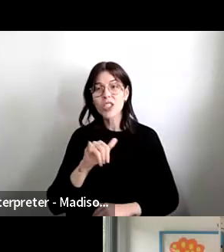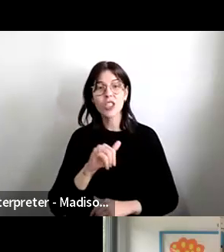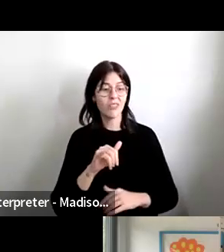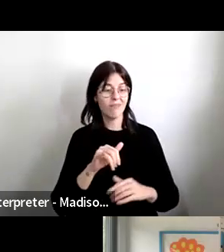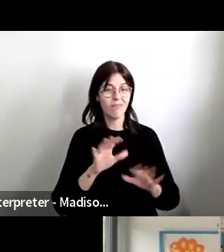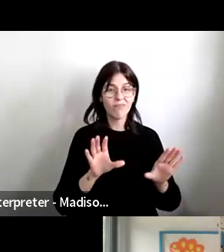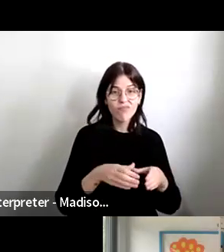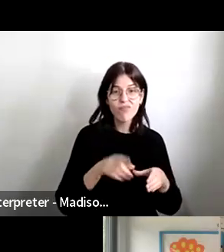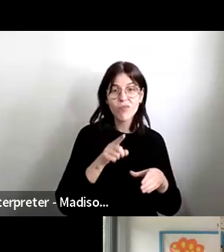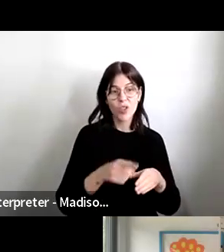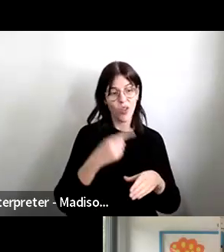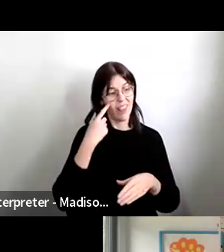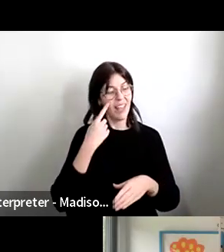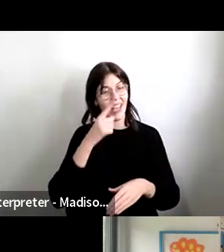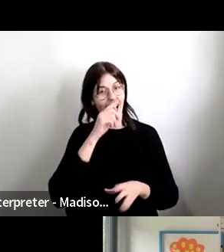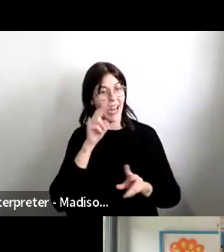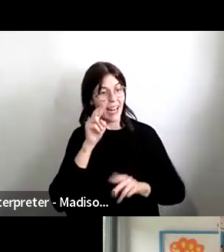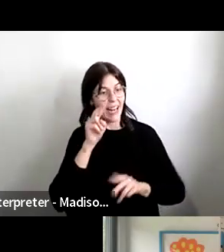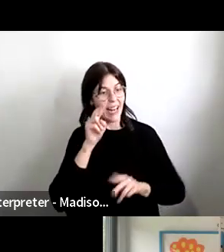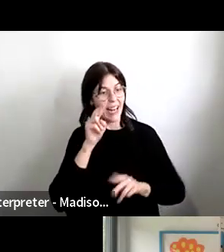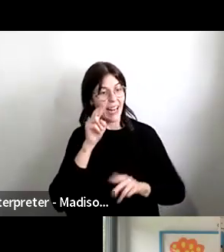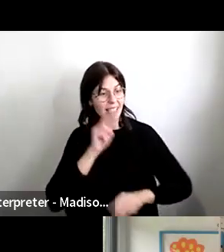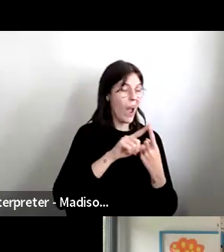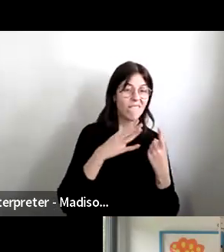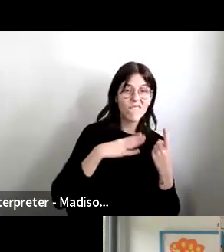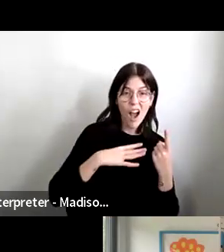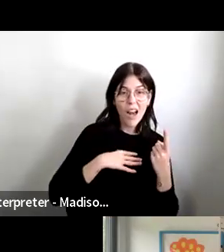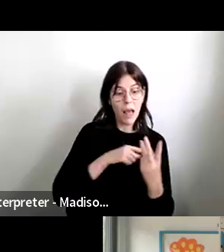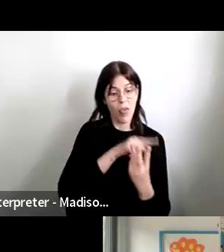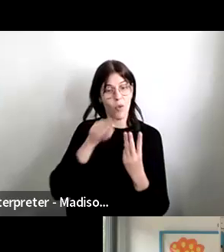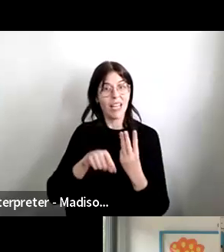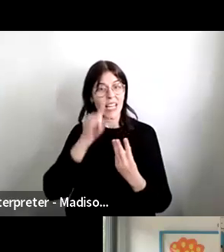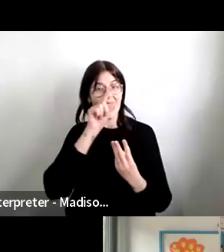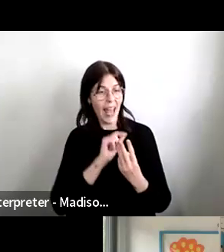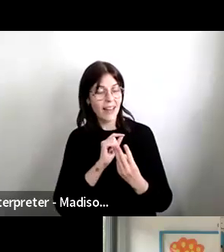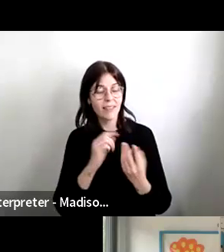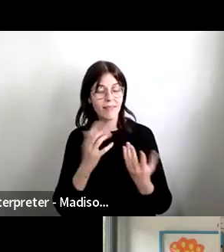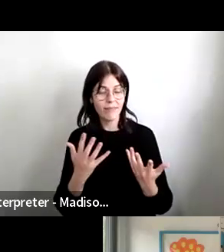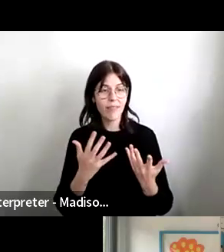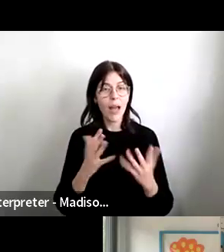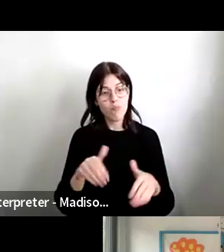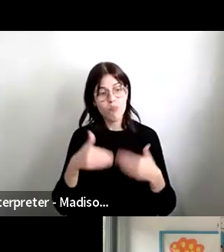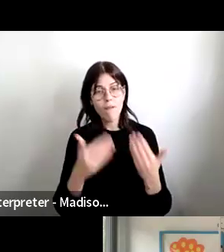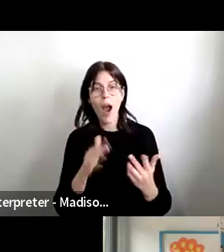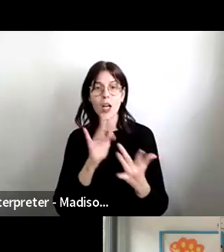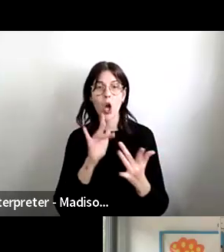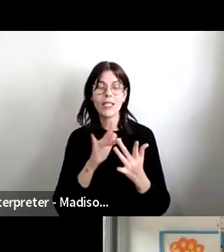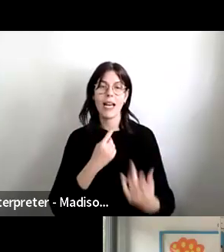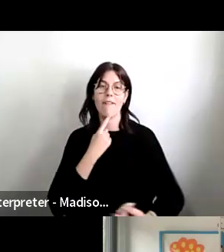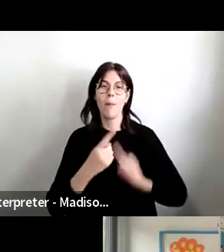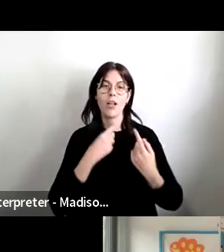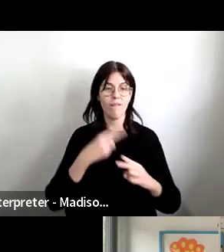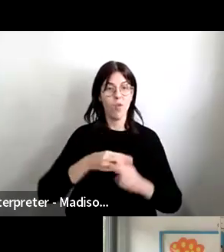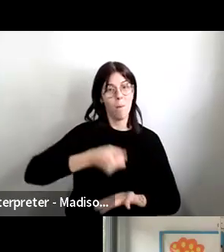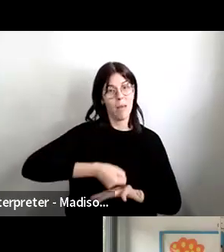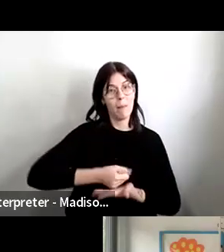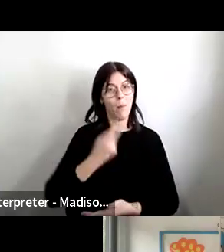one and three are possible. And provide contact details for at least one referee.